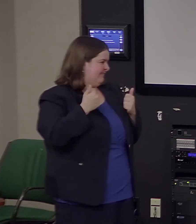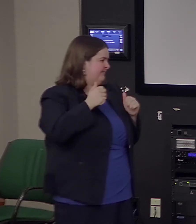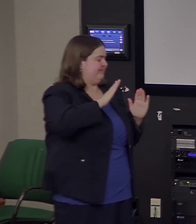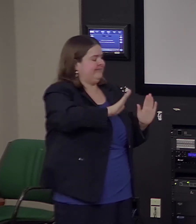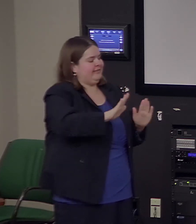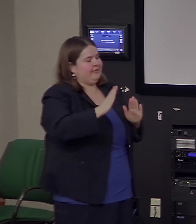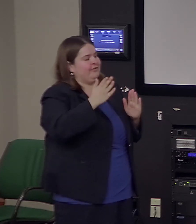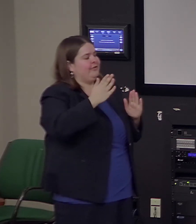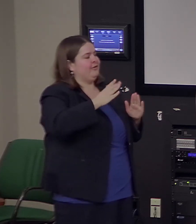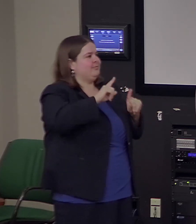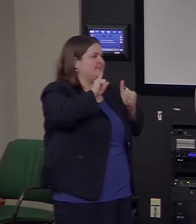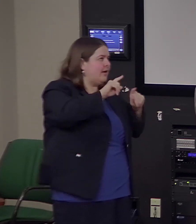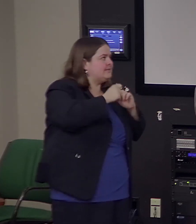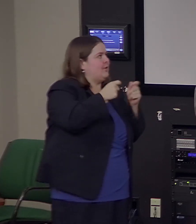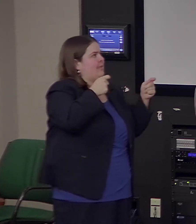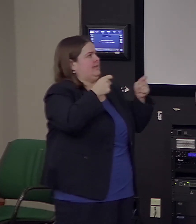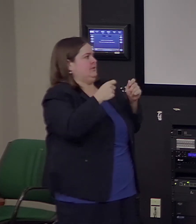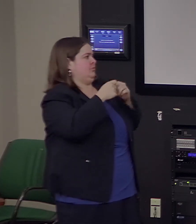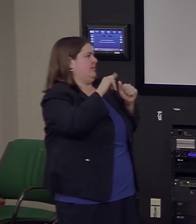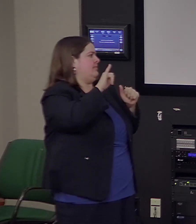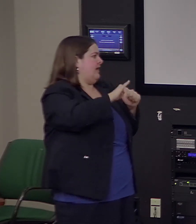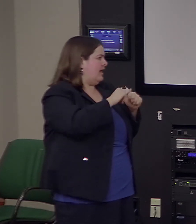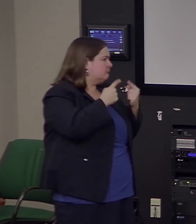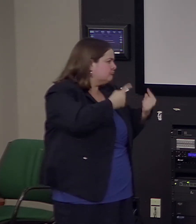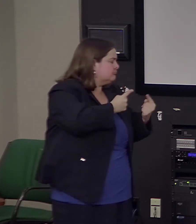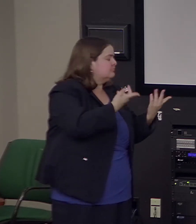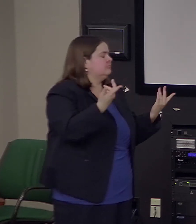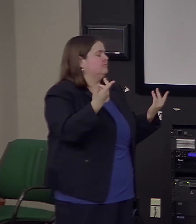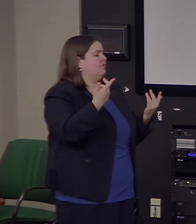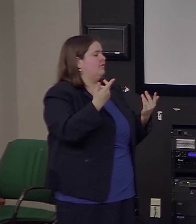to adversity so our data are at the group level.